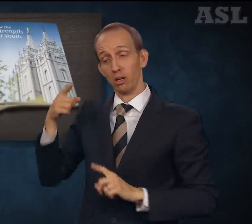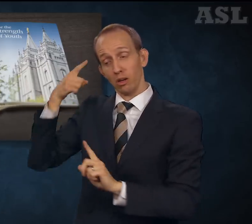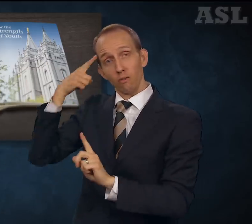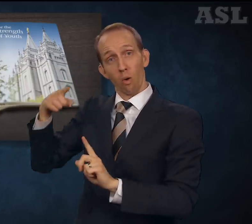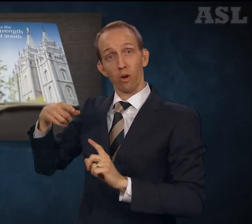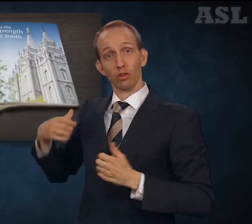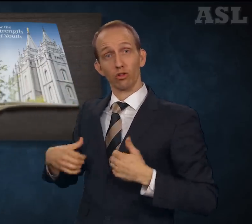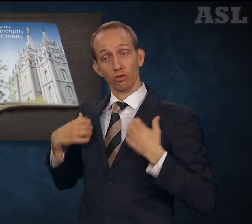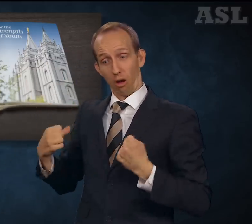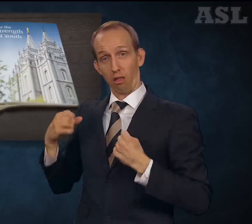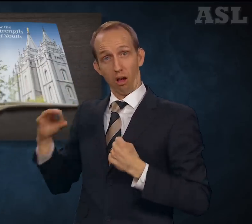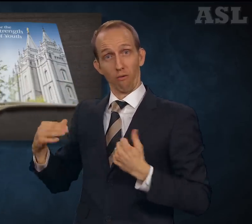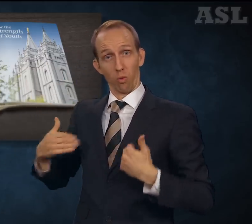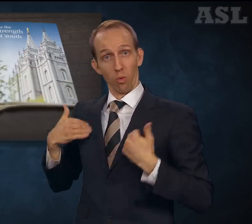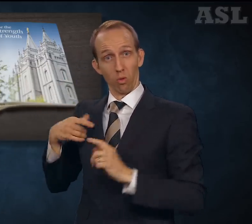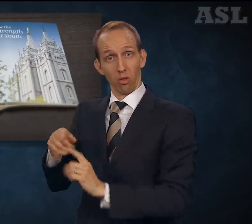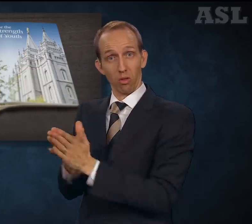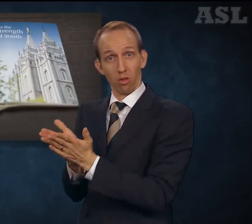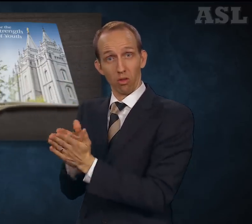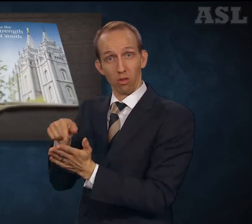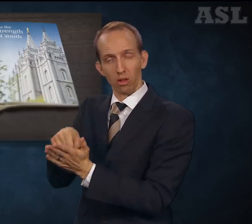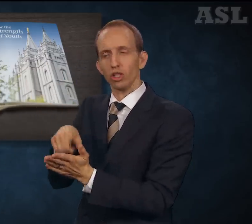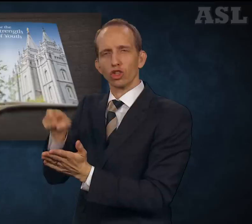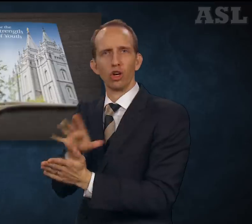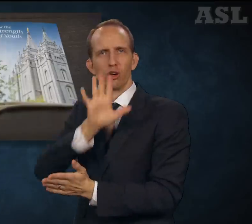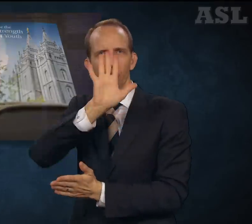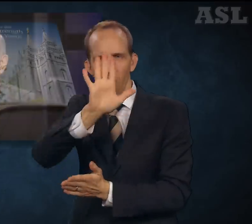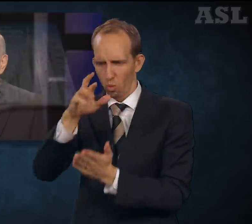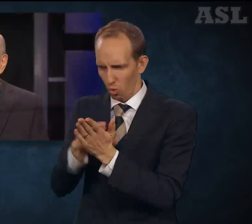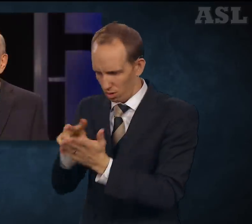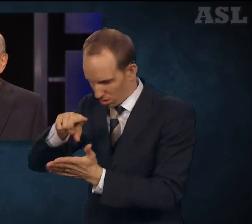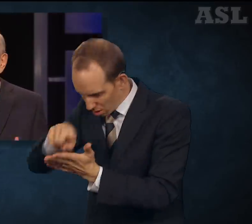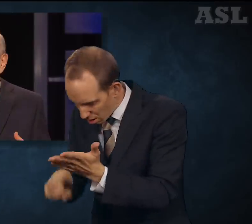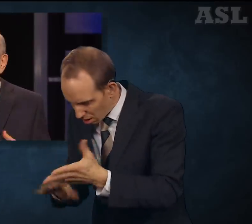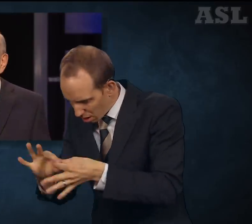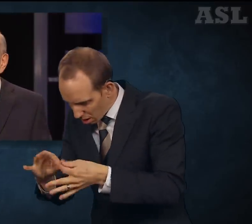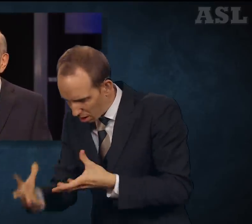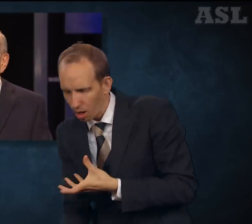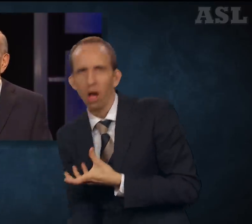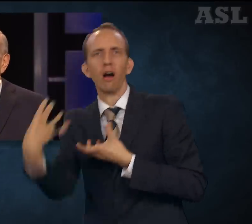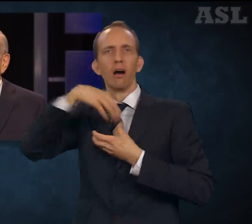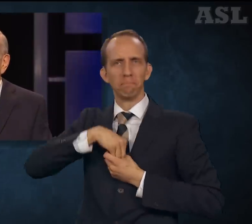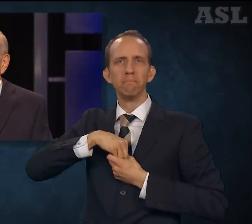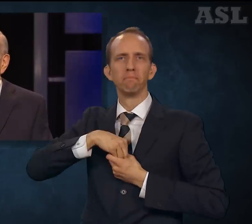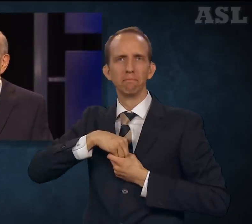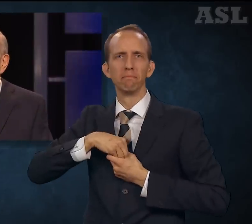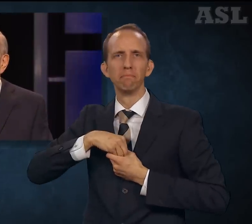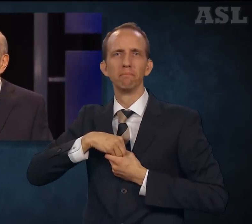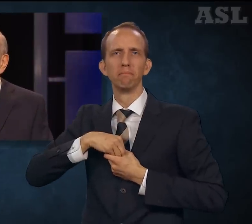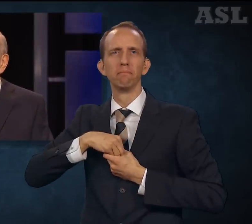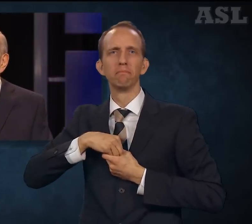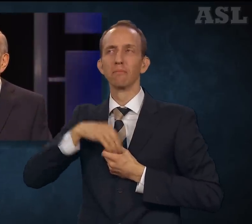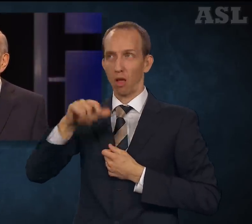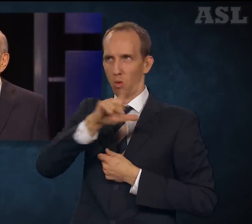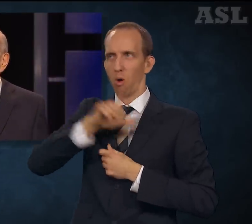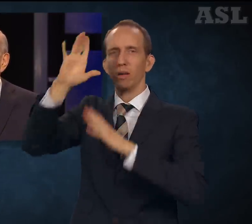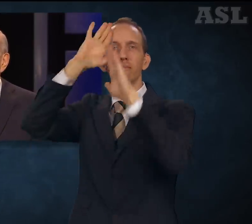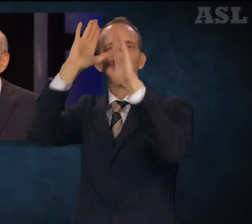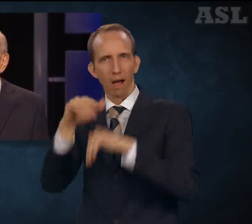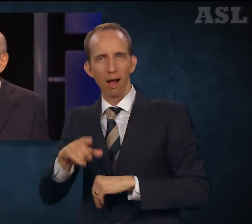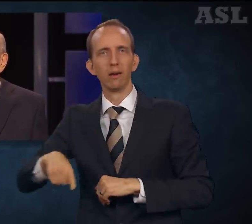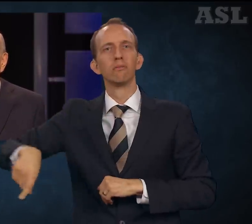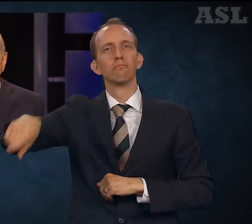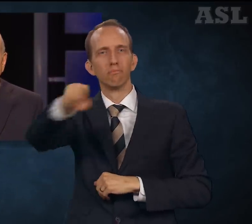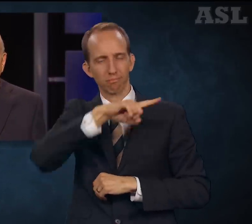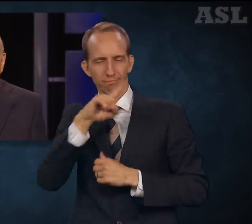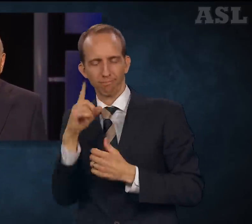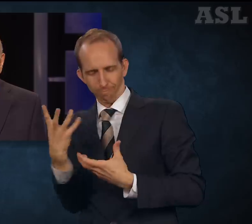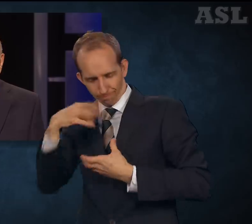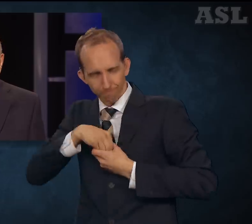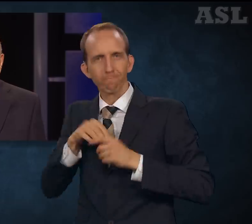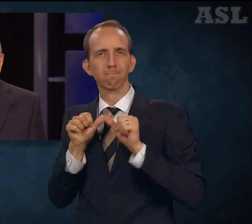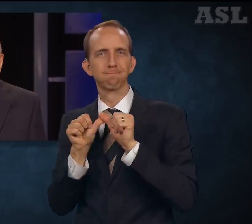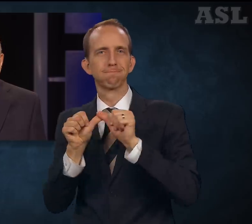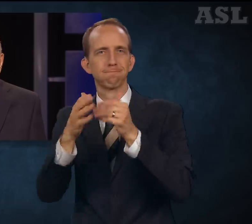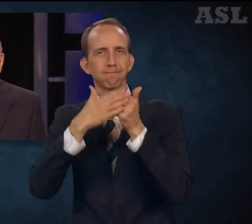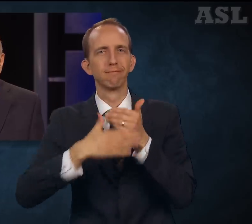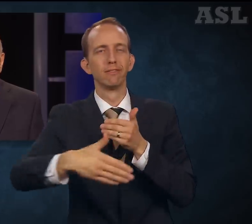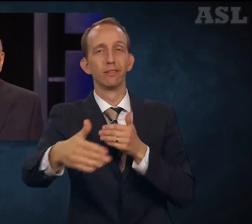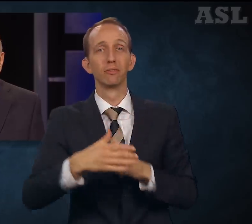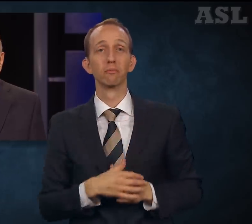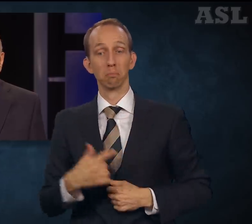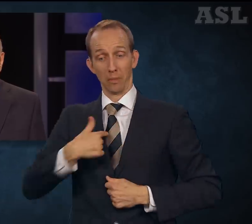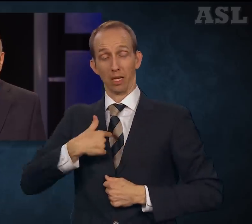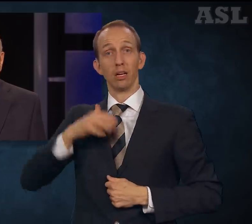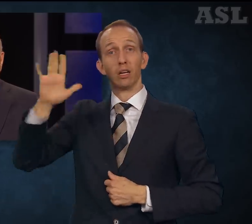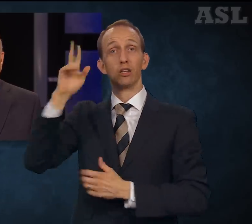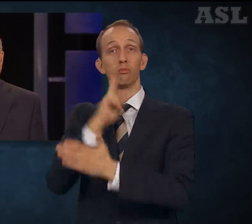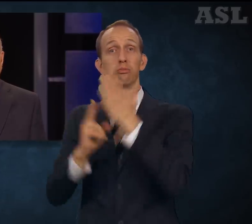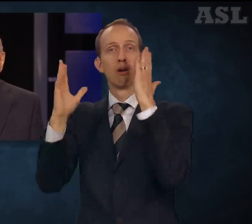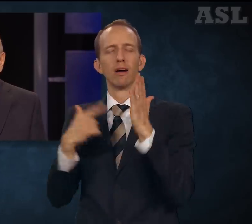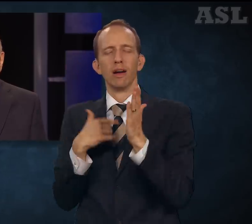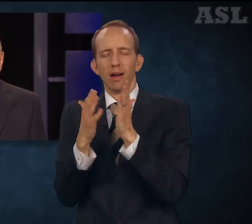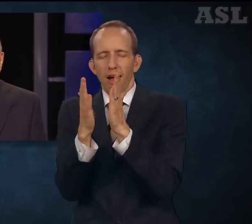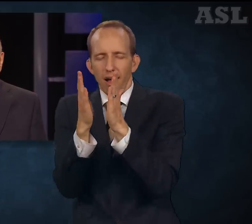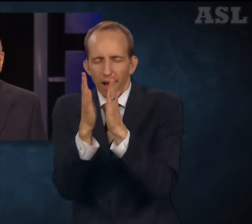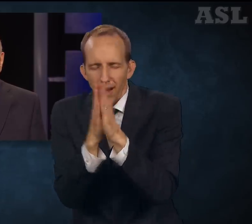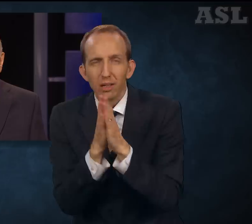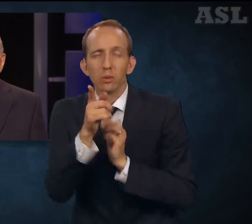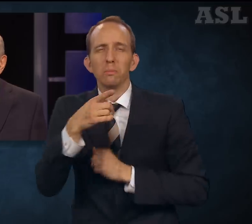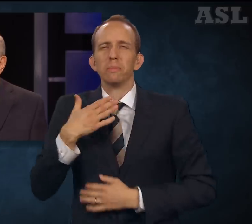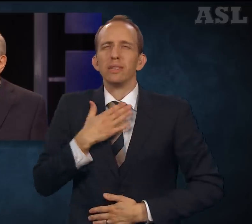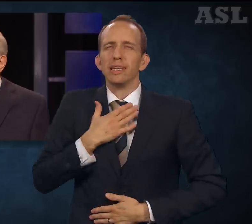IT IS THE STANDARD THAT THE